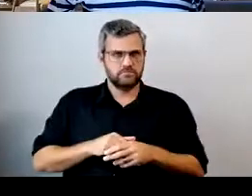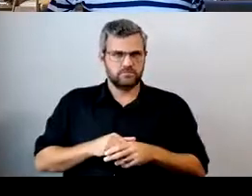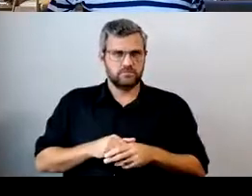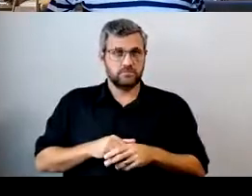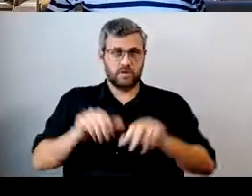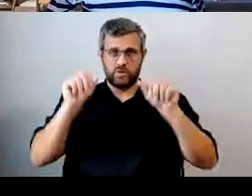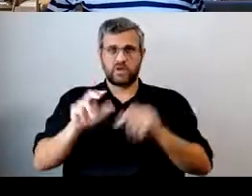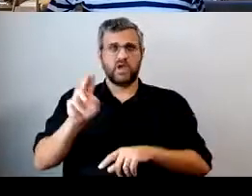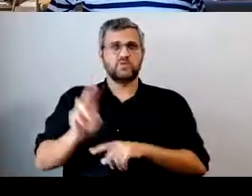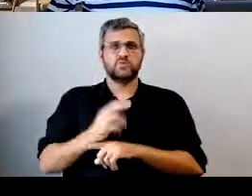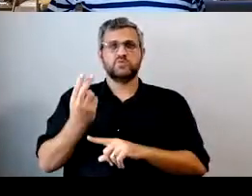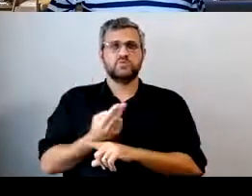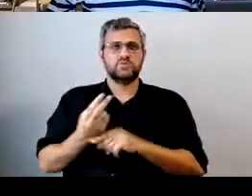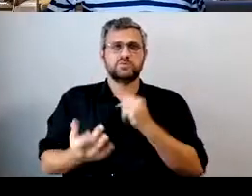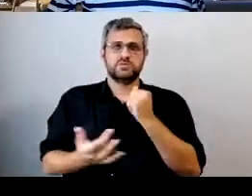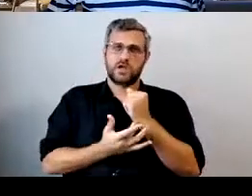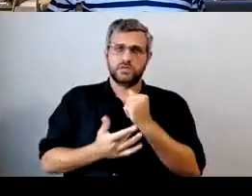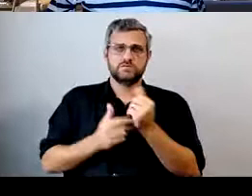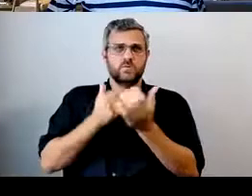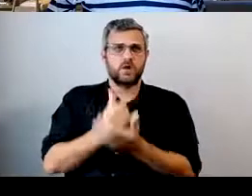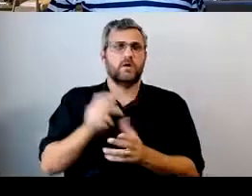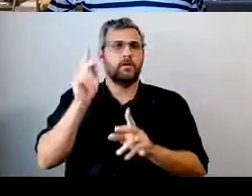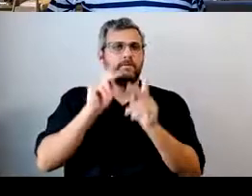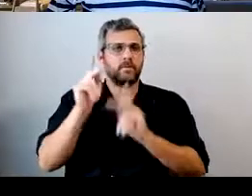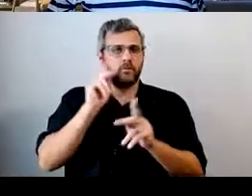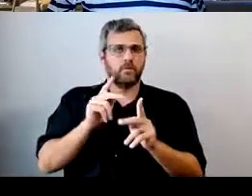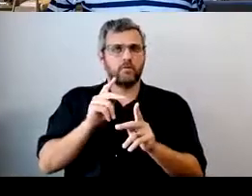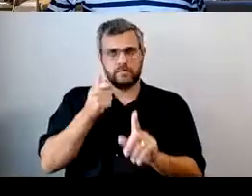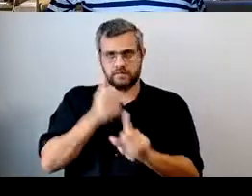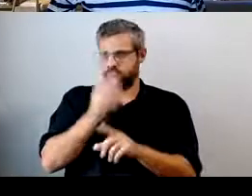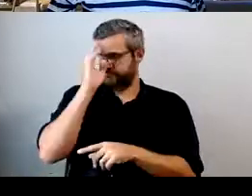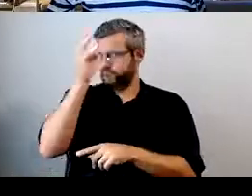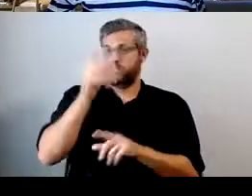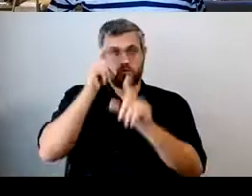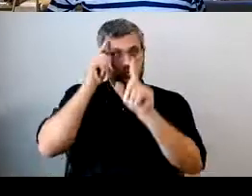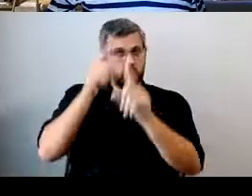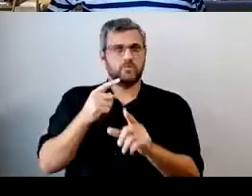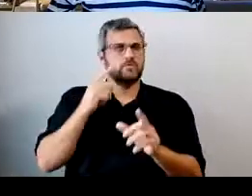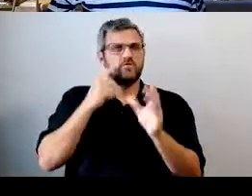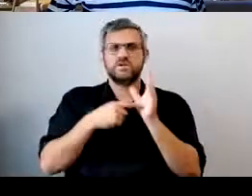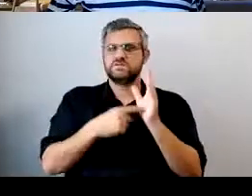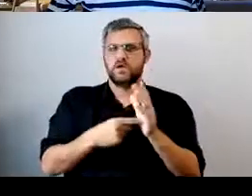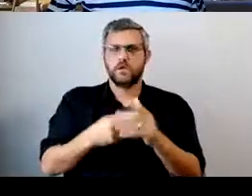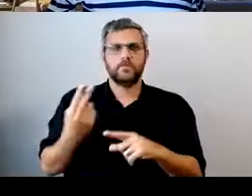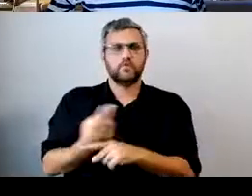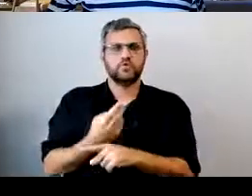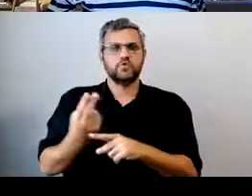techniques to help people to draw up their goals. So for example, like using solution-focused brief therapy techniques,